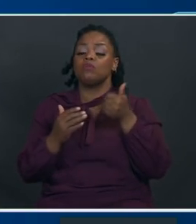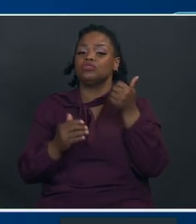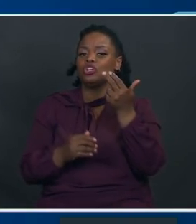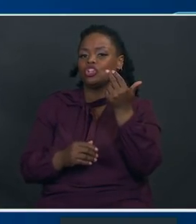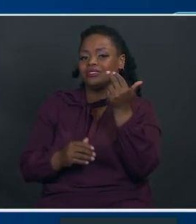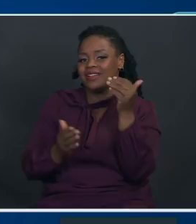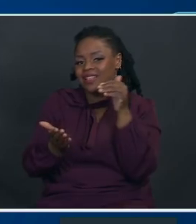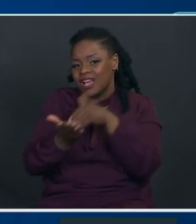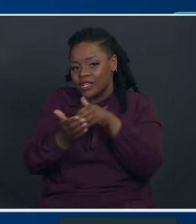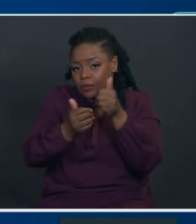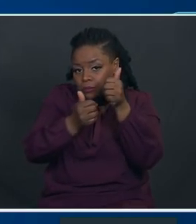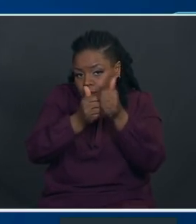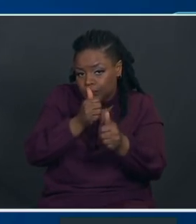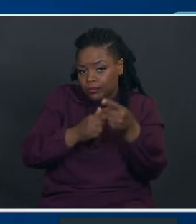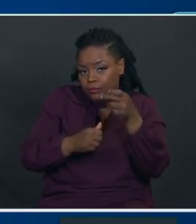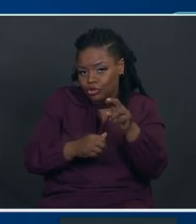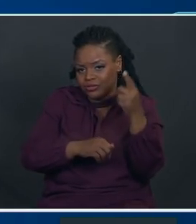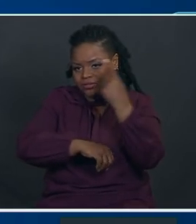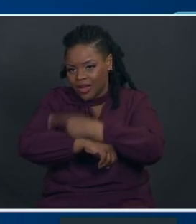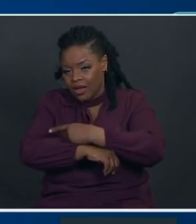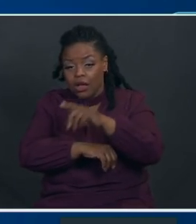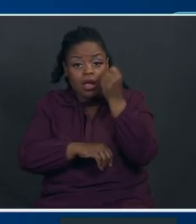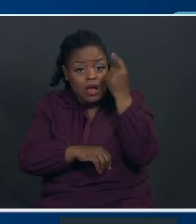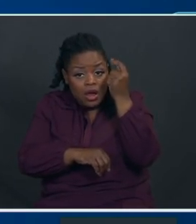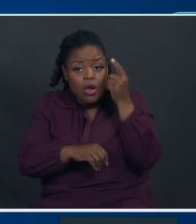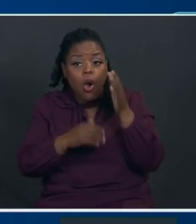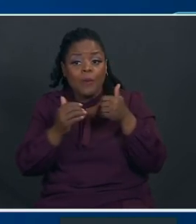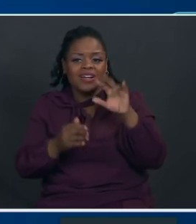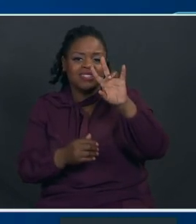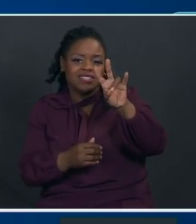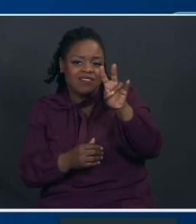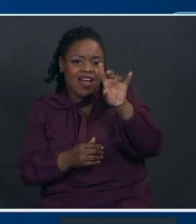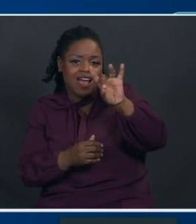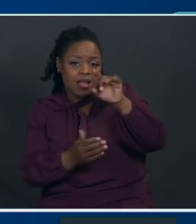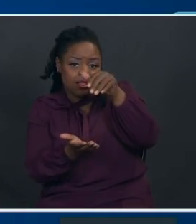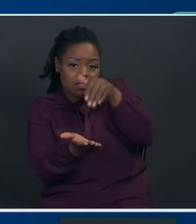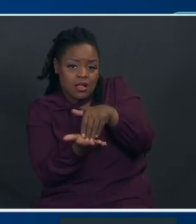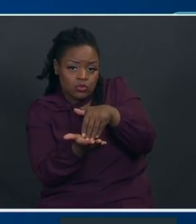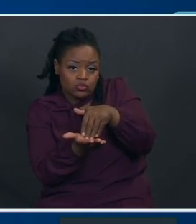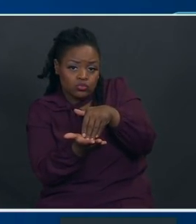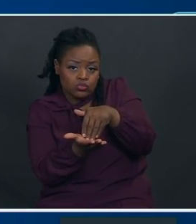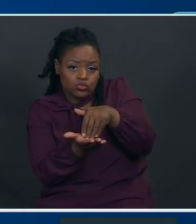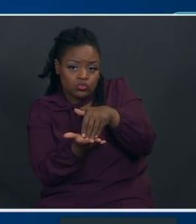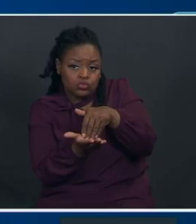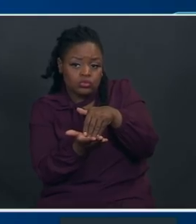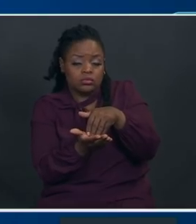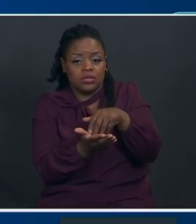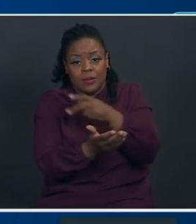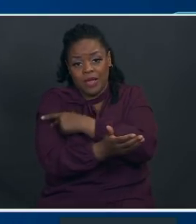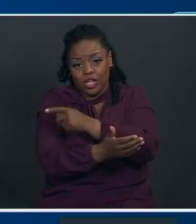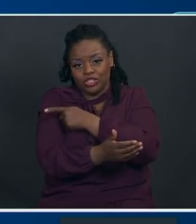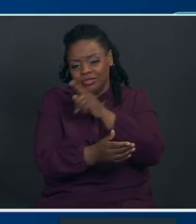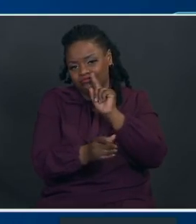However, over 78,000 patients were hospitalized with COVID-19 as of January 24th.